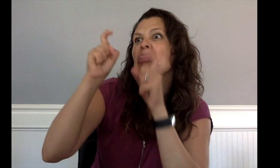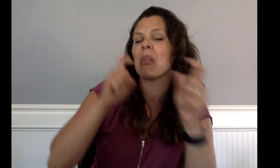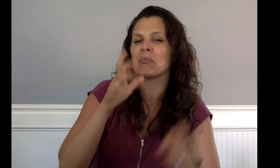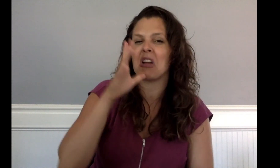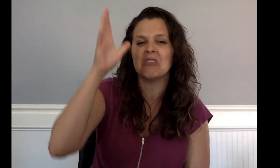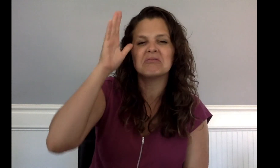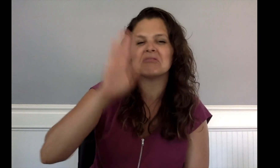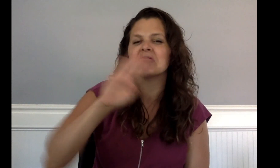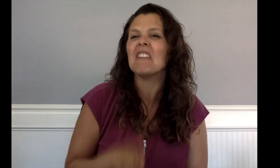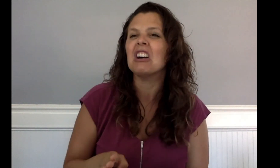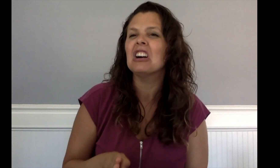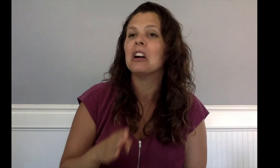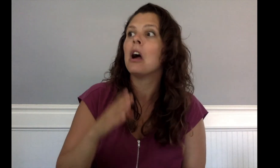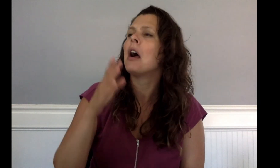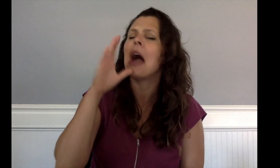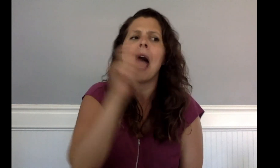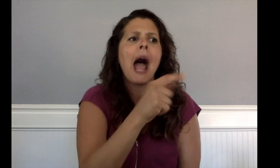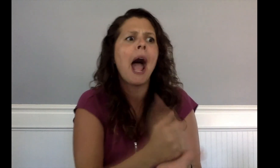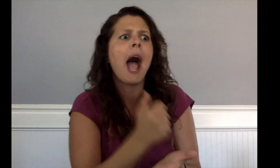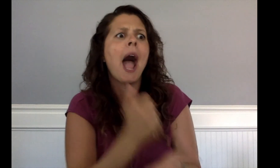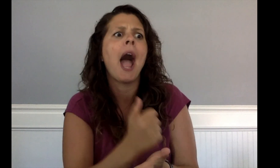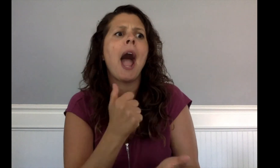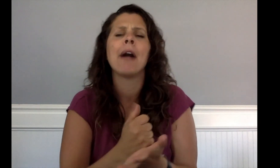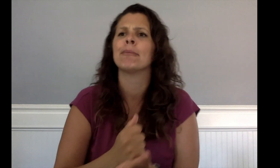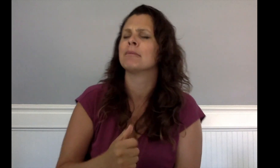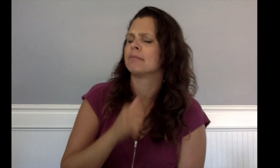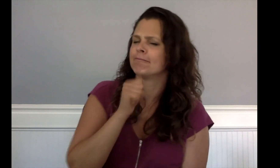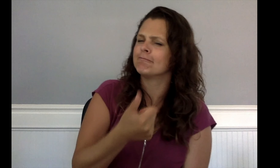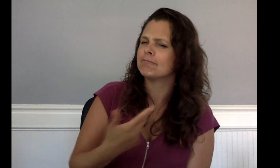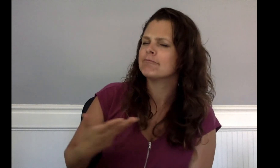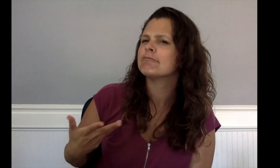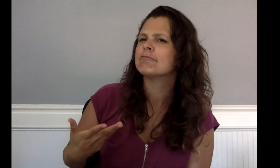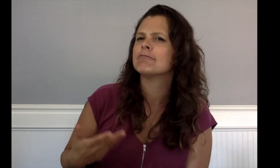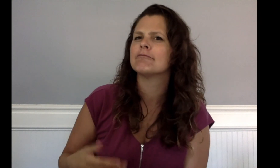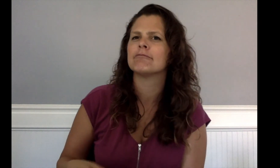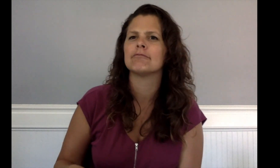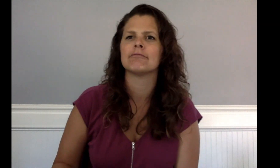makes rude faces when his mother asks him for help,” she said.